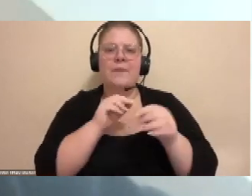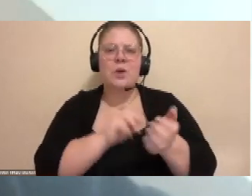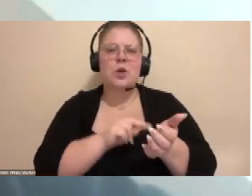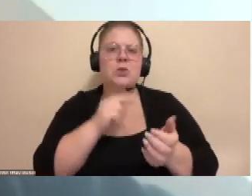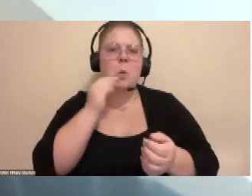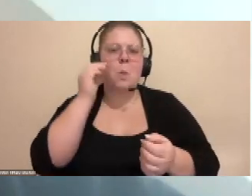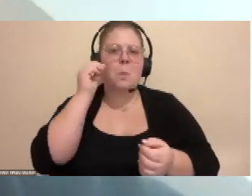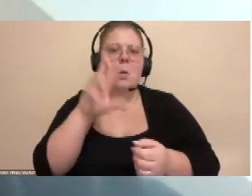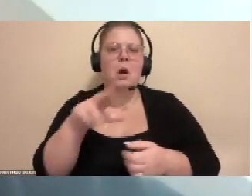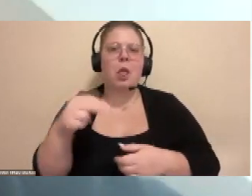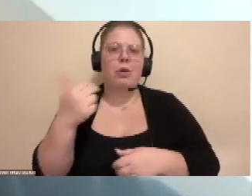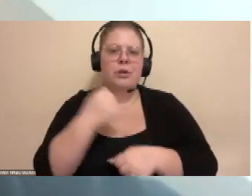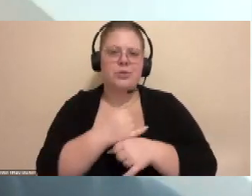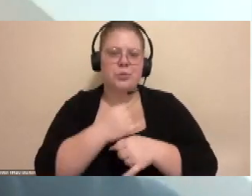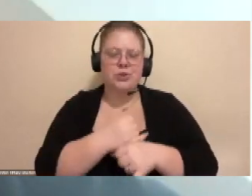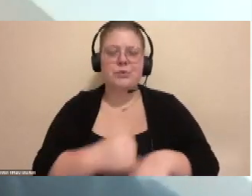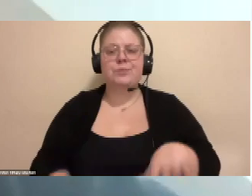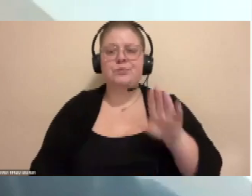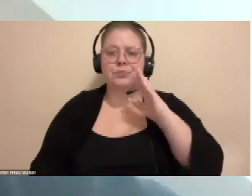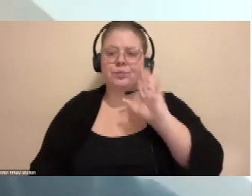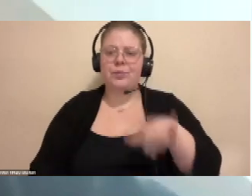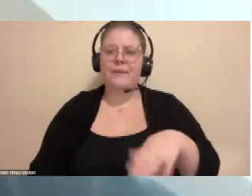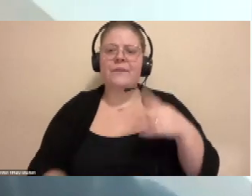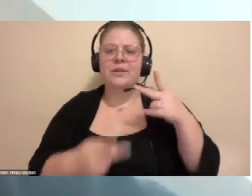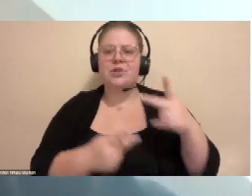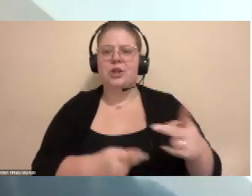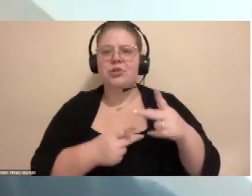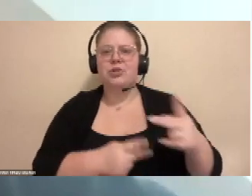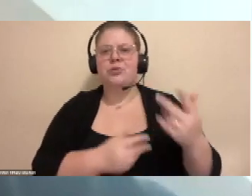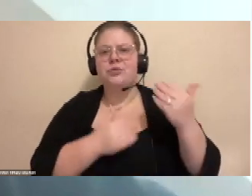Visitation restrictions likely played some role there.